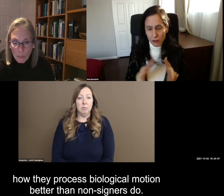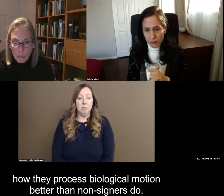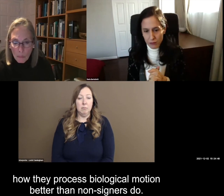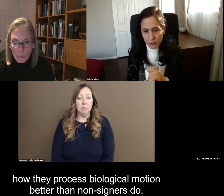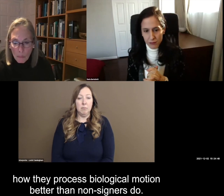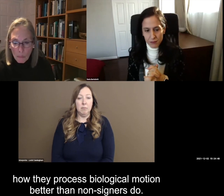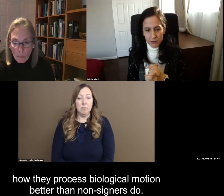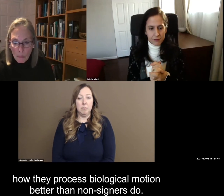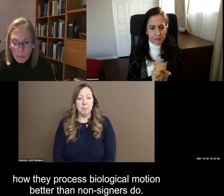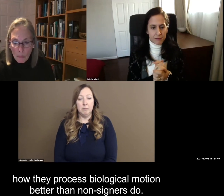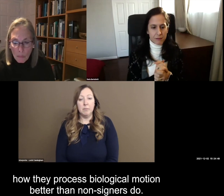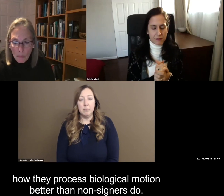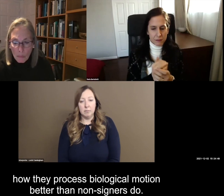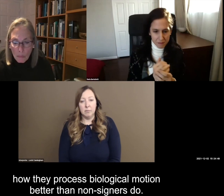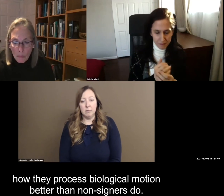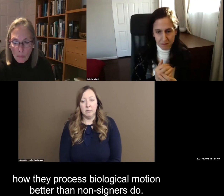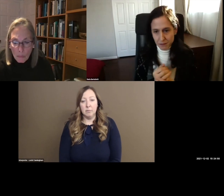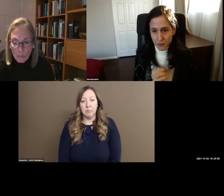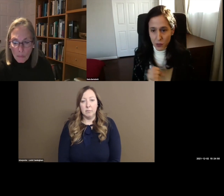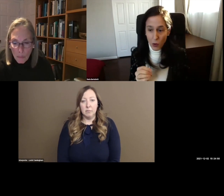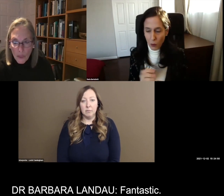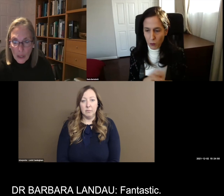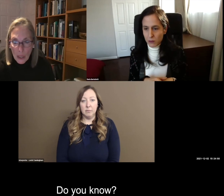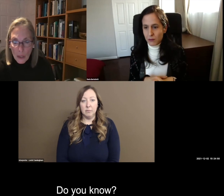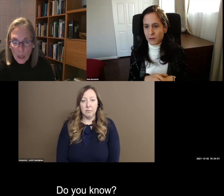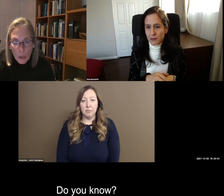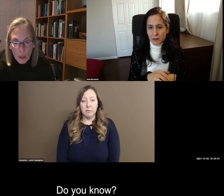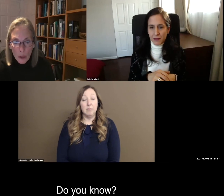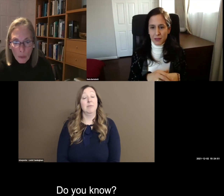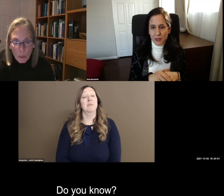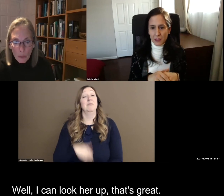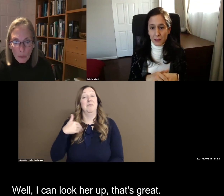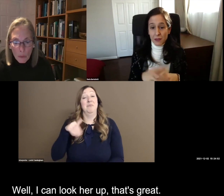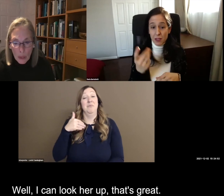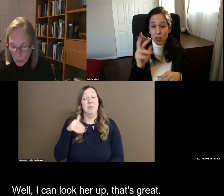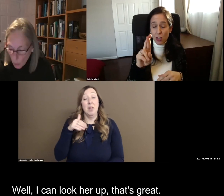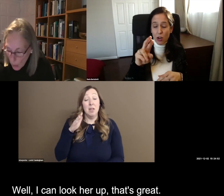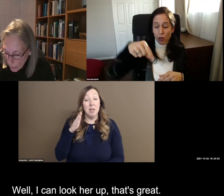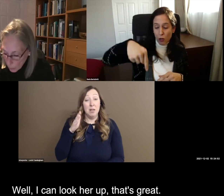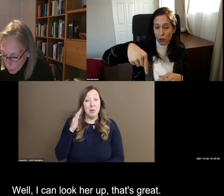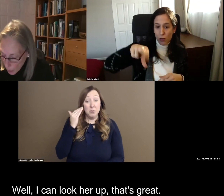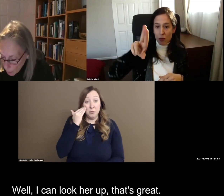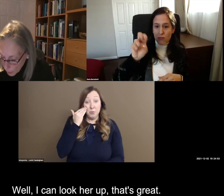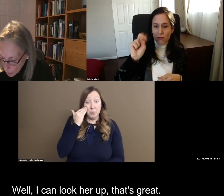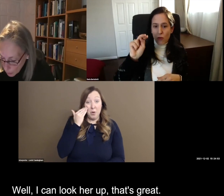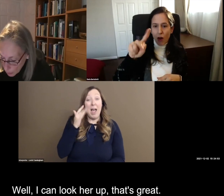uh better than non-signers do fantastic do you know